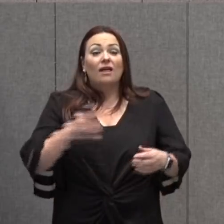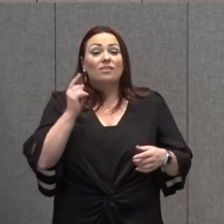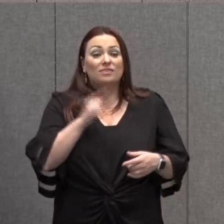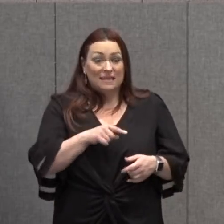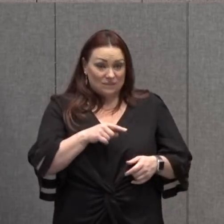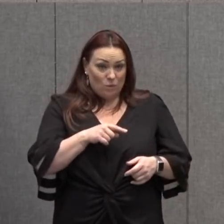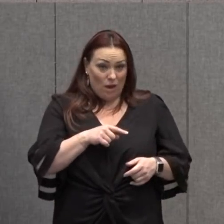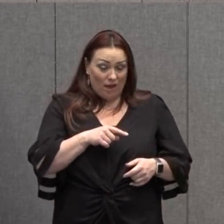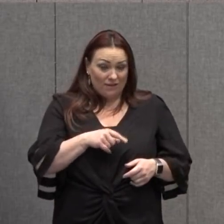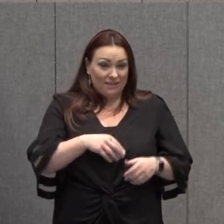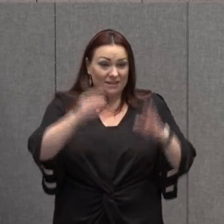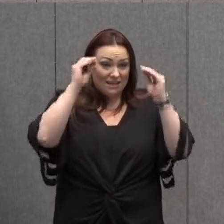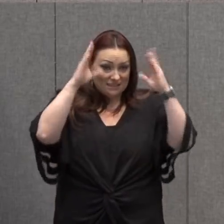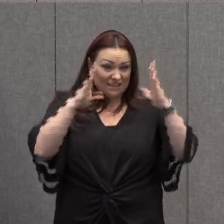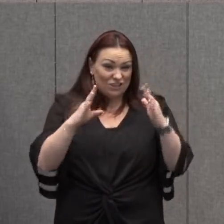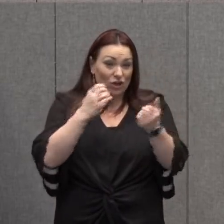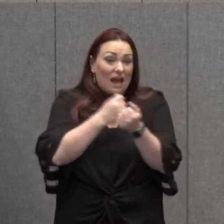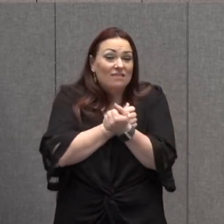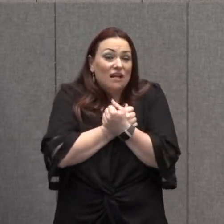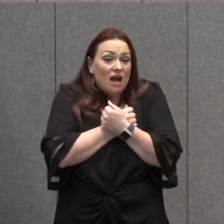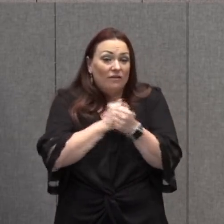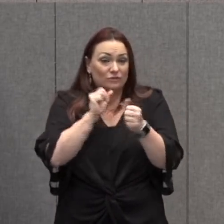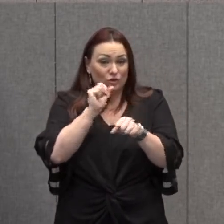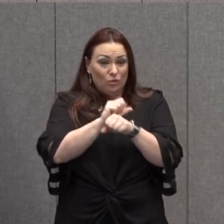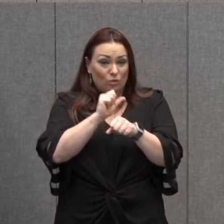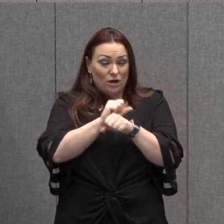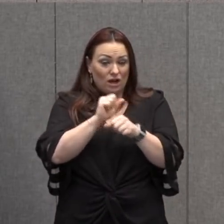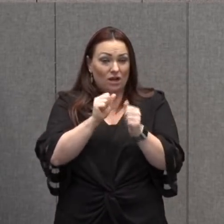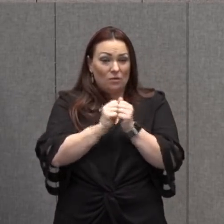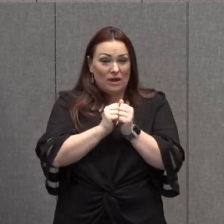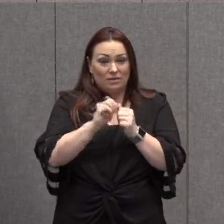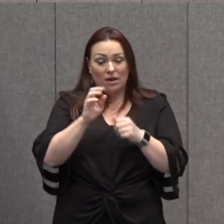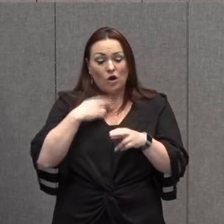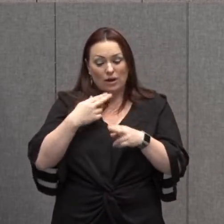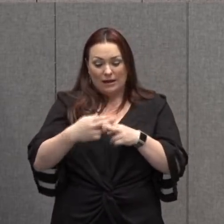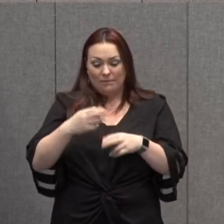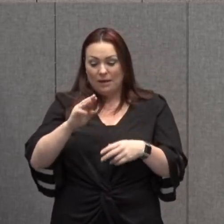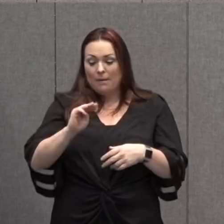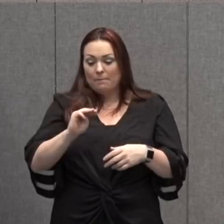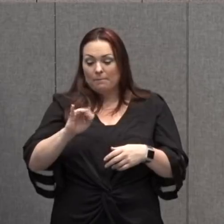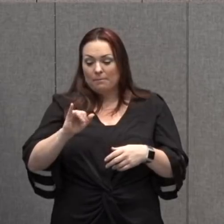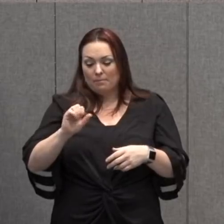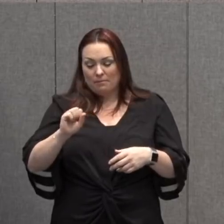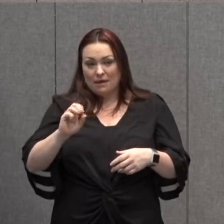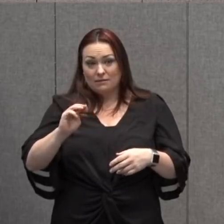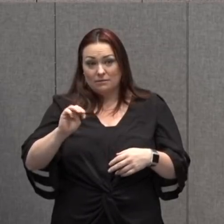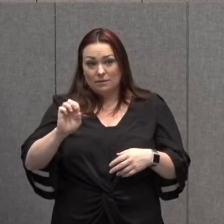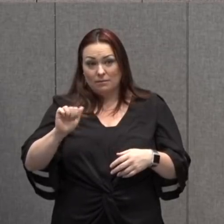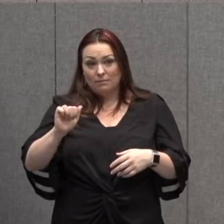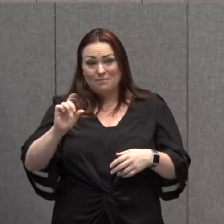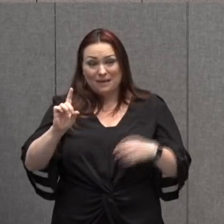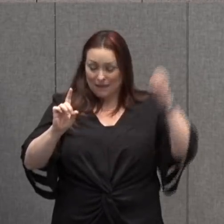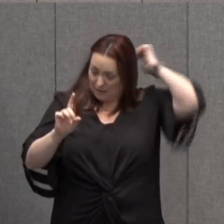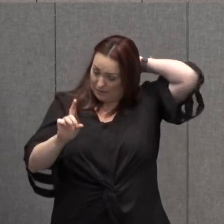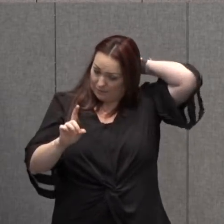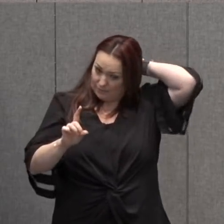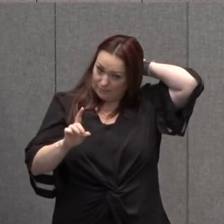says that her kids love to do this. She's the Title One teacher and she works with all grades. And she says they just love to, it's called pick a card.